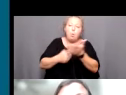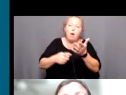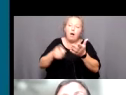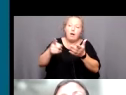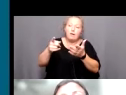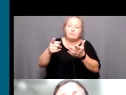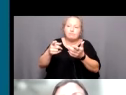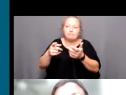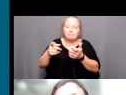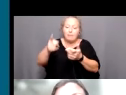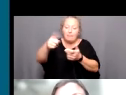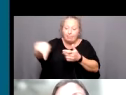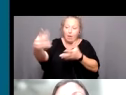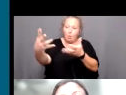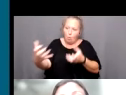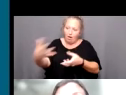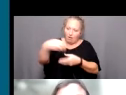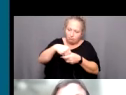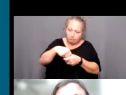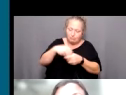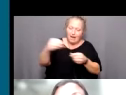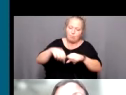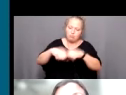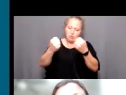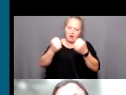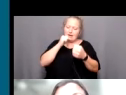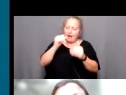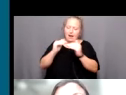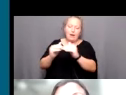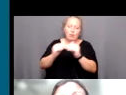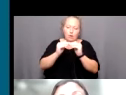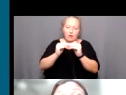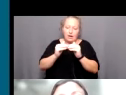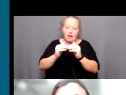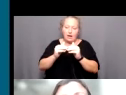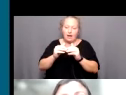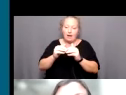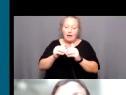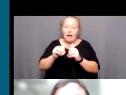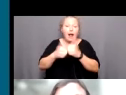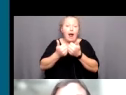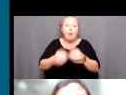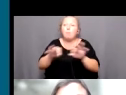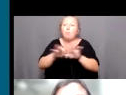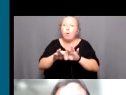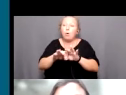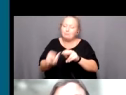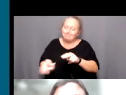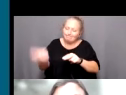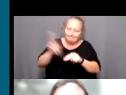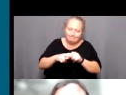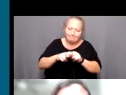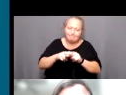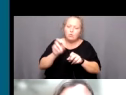also be inclusive and break inequity. Primarily by increasing worker voice in the workplace.